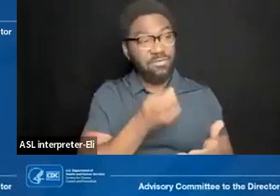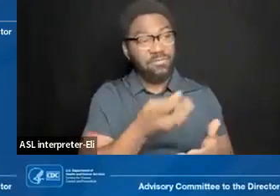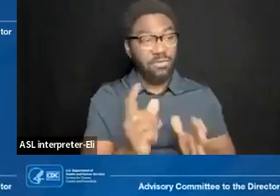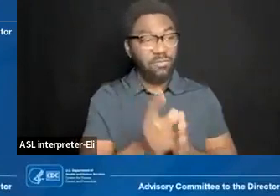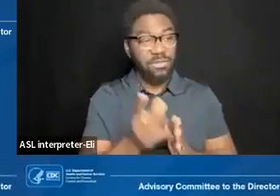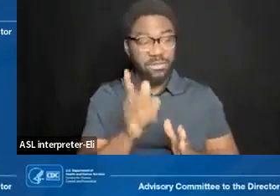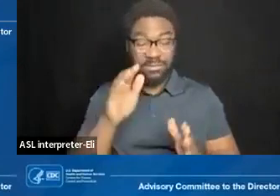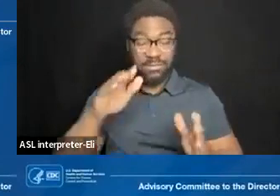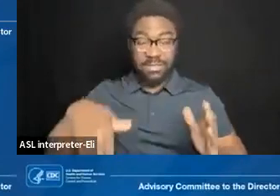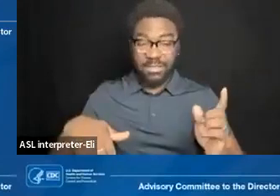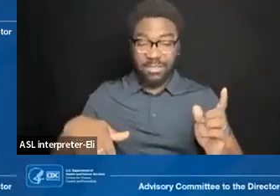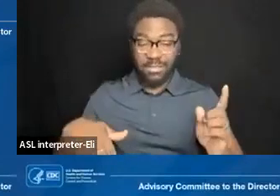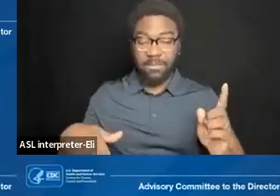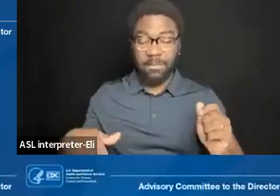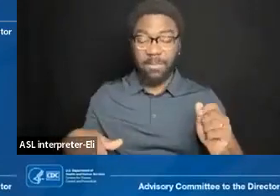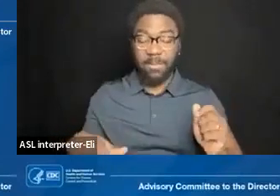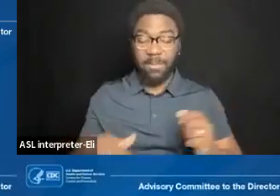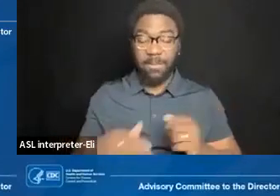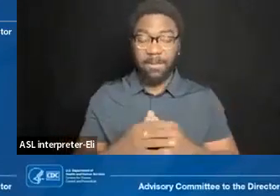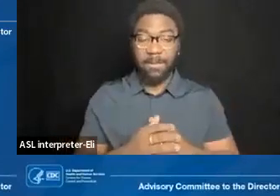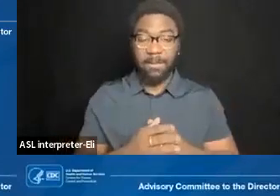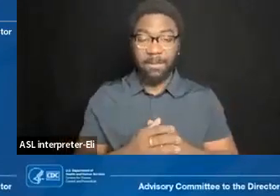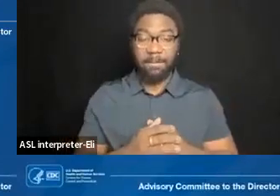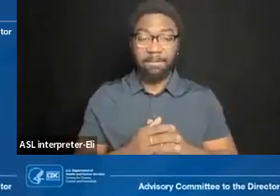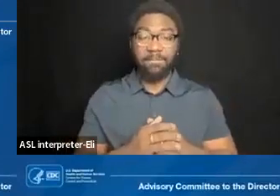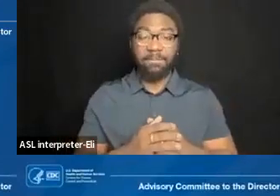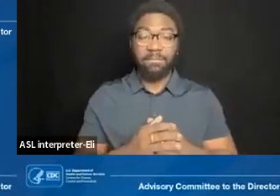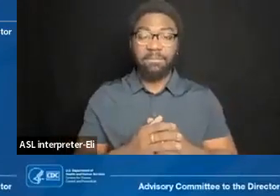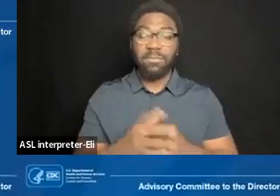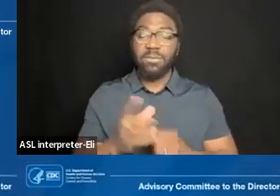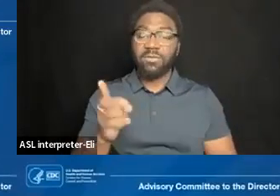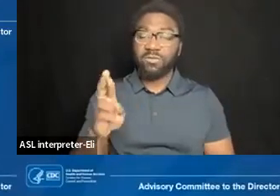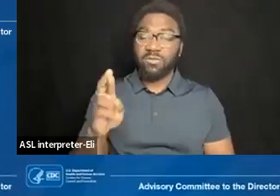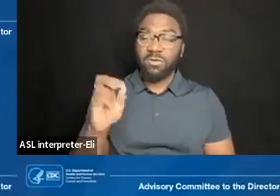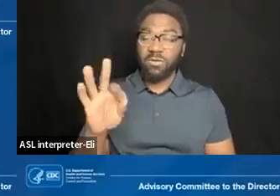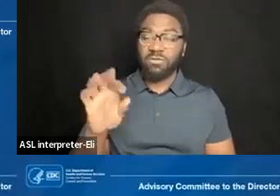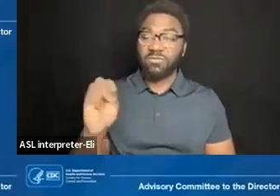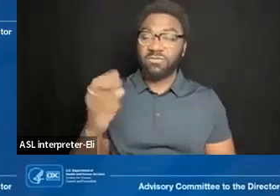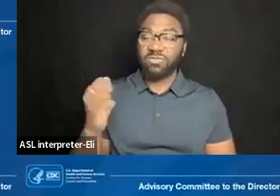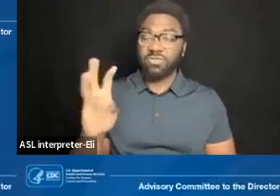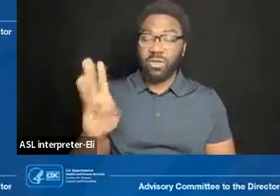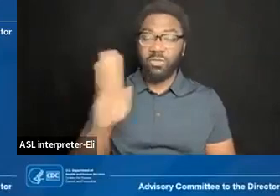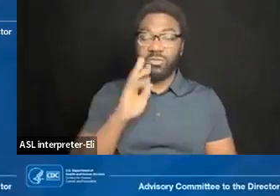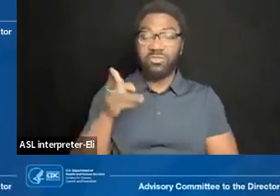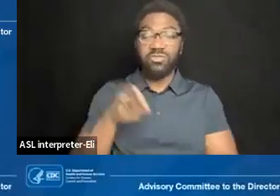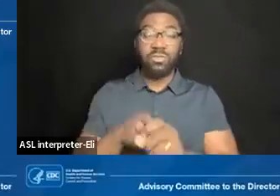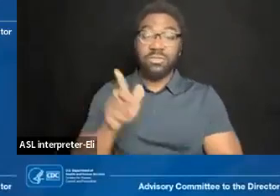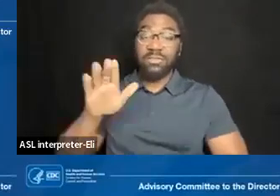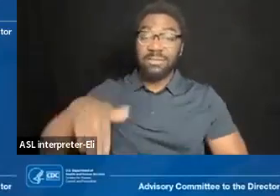Her compatriot, Nirav Shah, is also going to be joining the meeting late. Joshua Sharfstein.